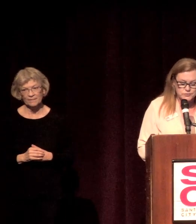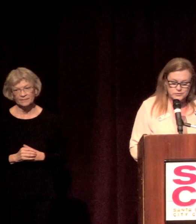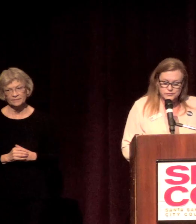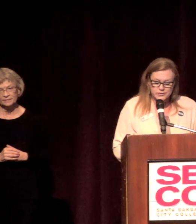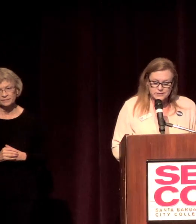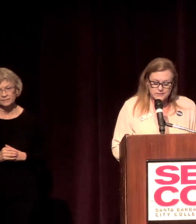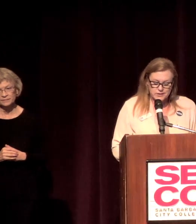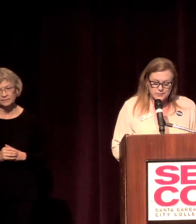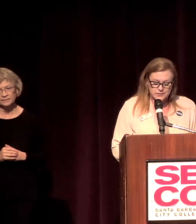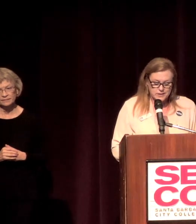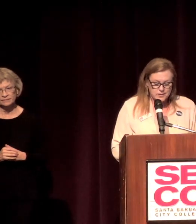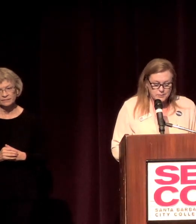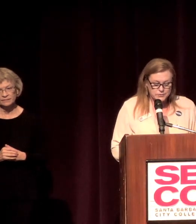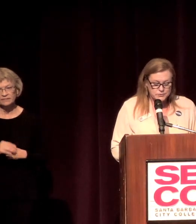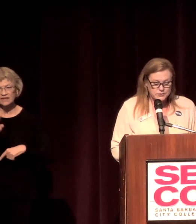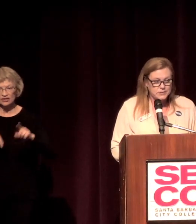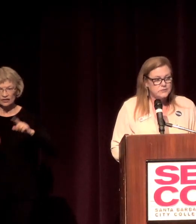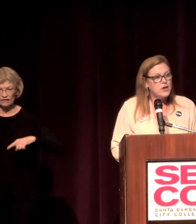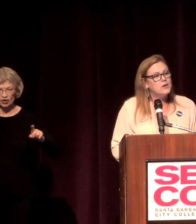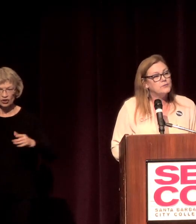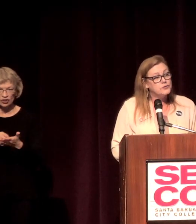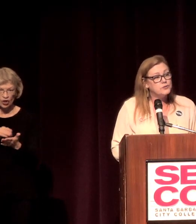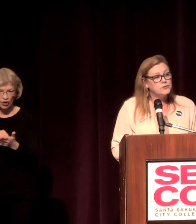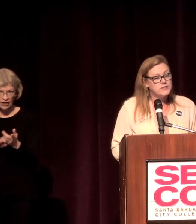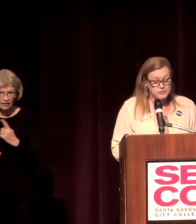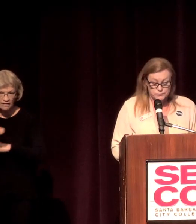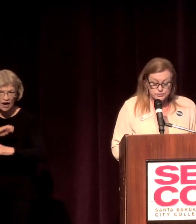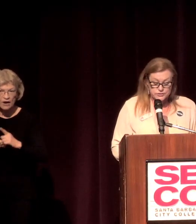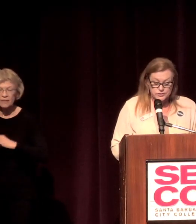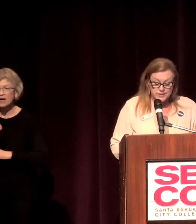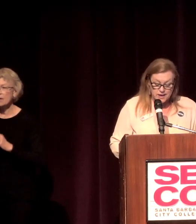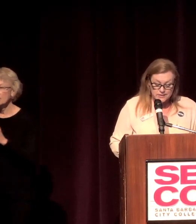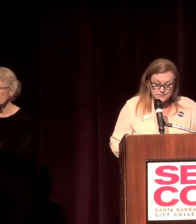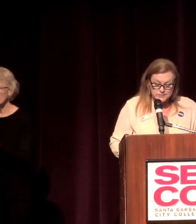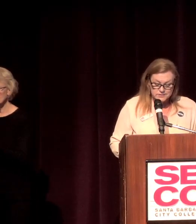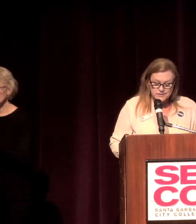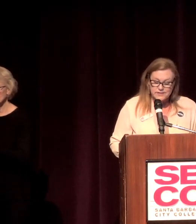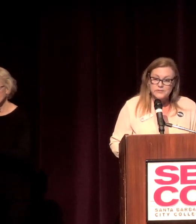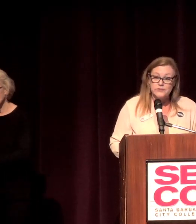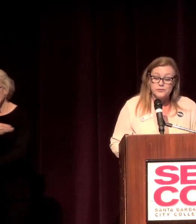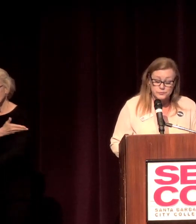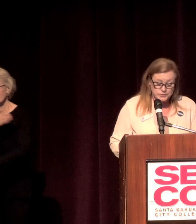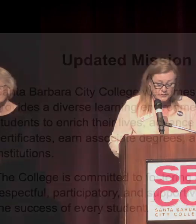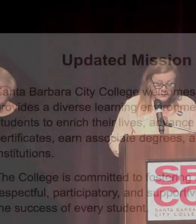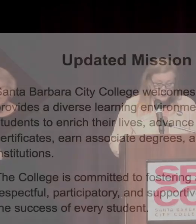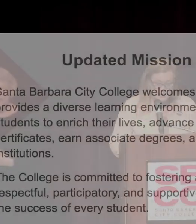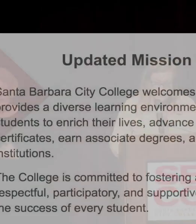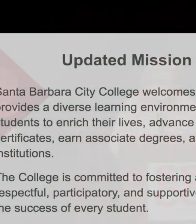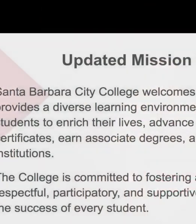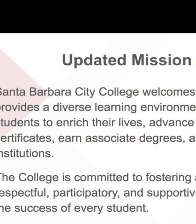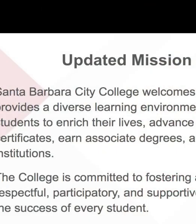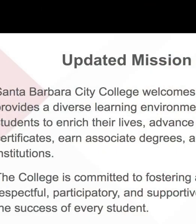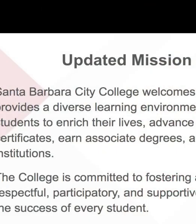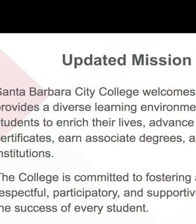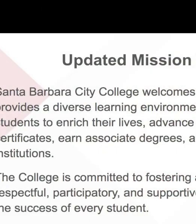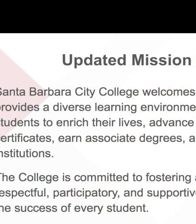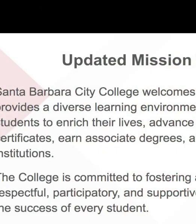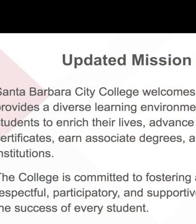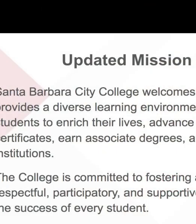all students. The college provides a diverse learning environment and opportunities for students to enrich their